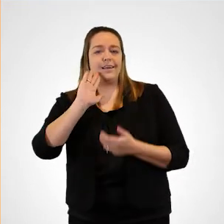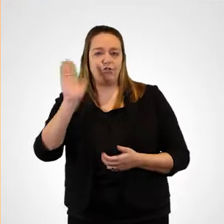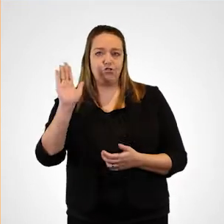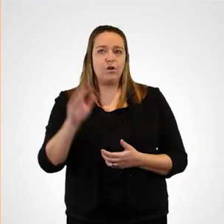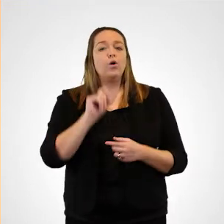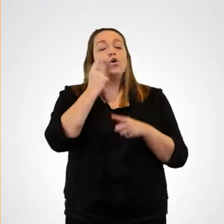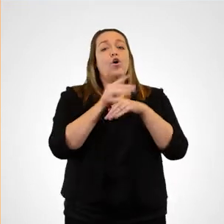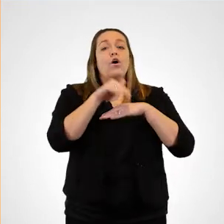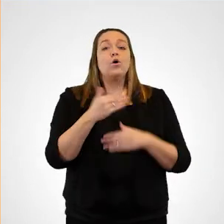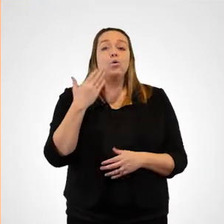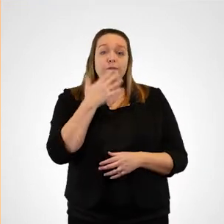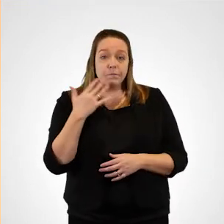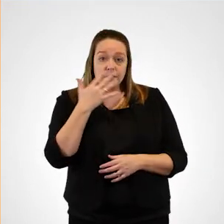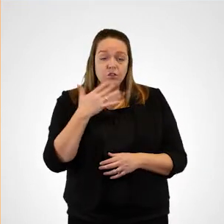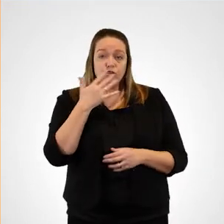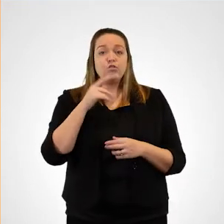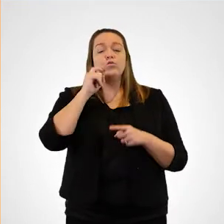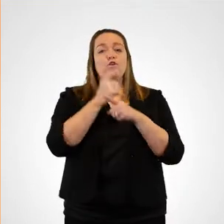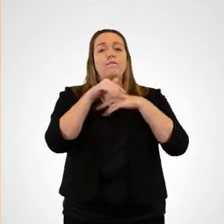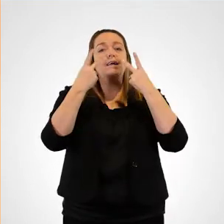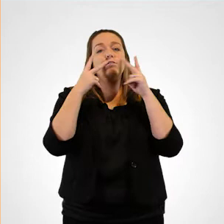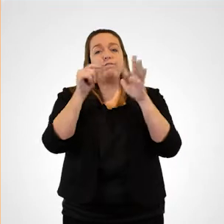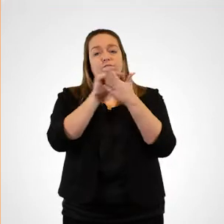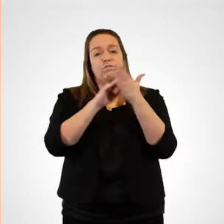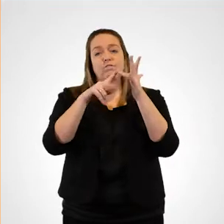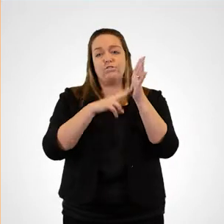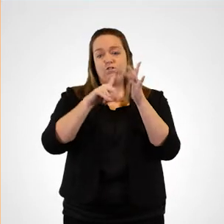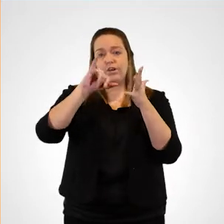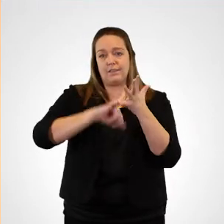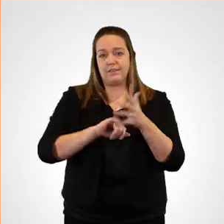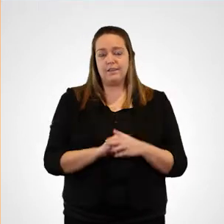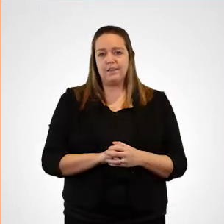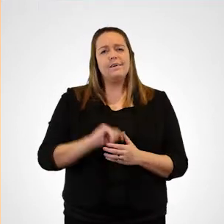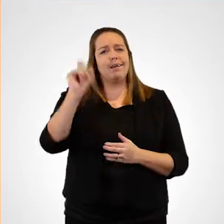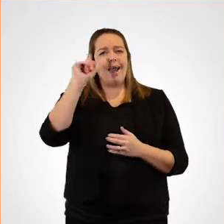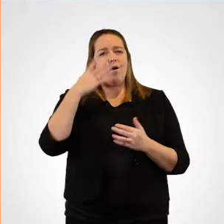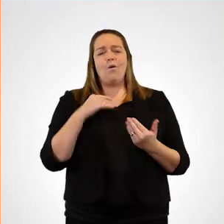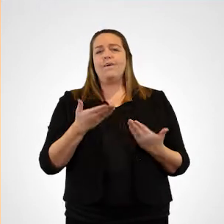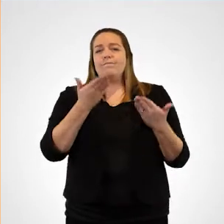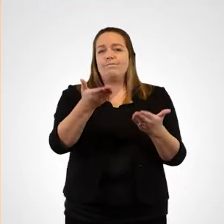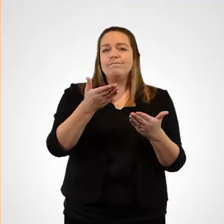I'm going to talk about visual phonics. But for now I just want to pose a more daring question in a way,